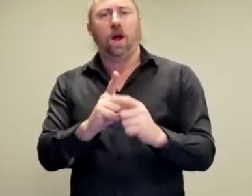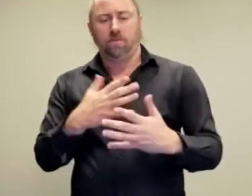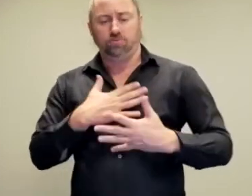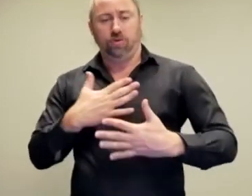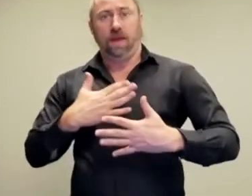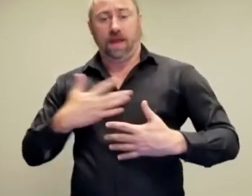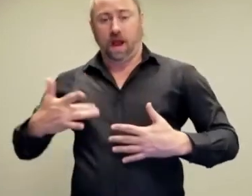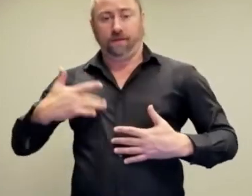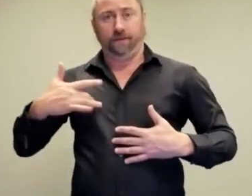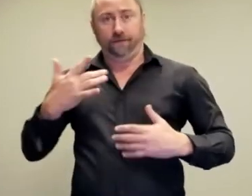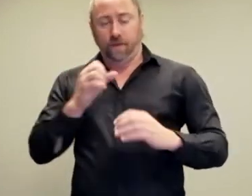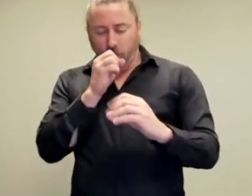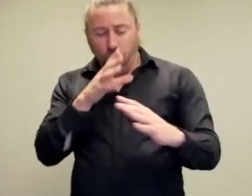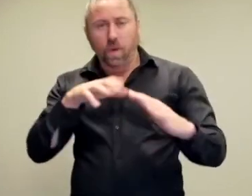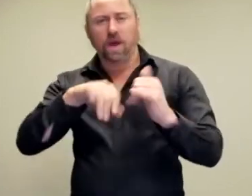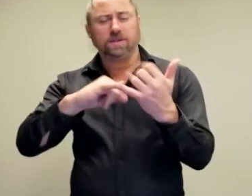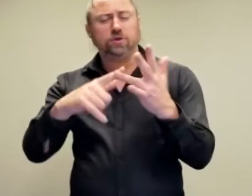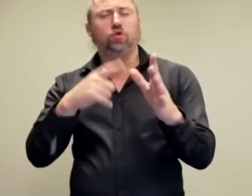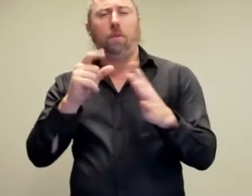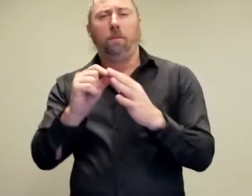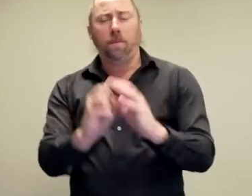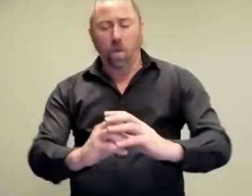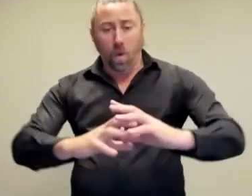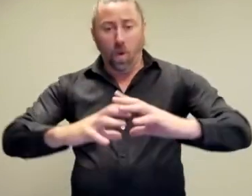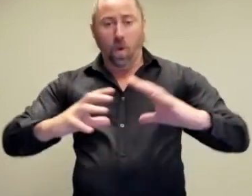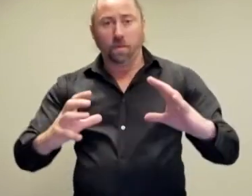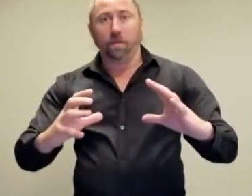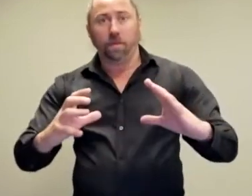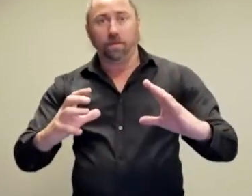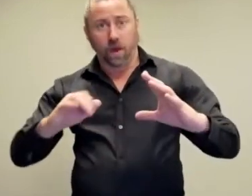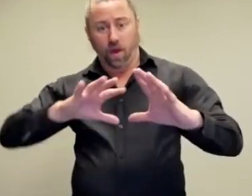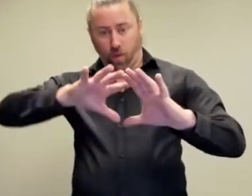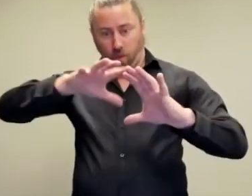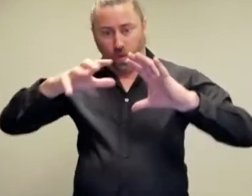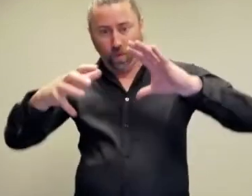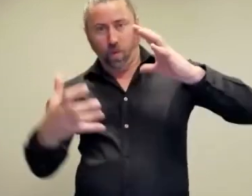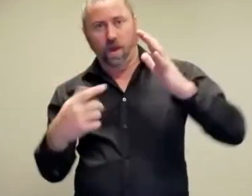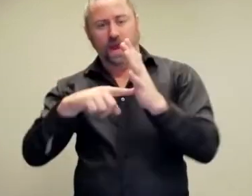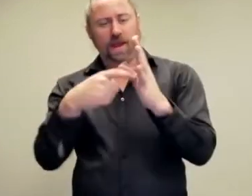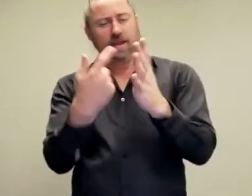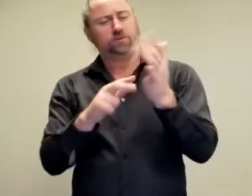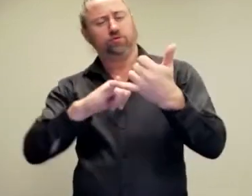globule of soap. Its transforming surface is, as the theorist Mitchell suggests, a